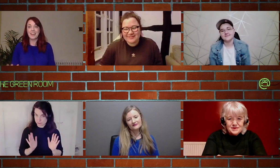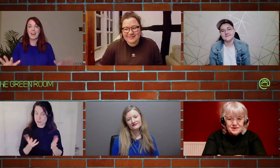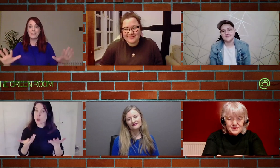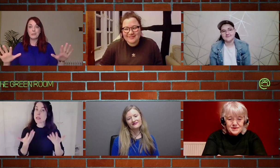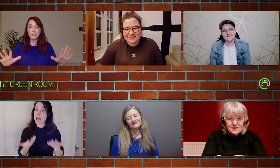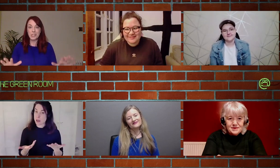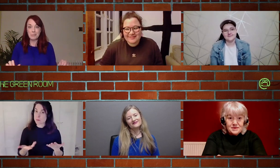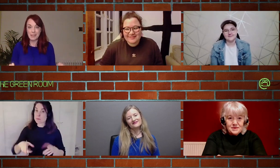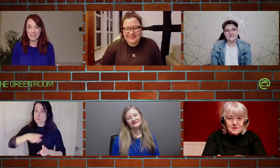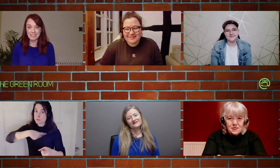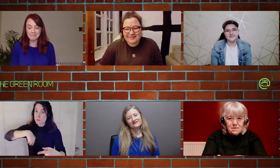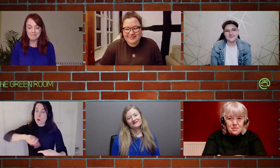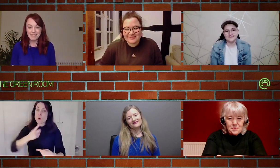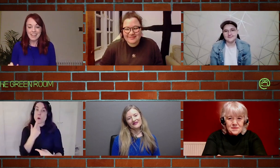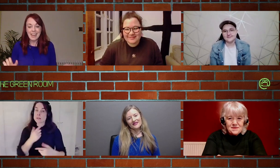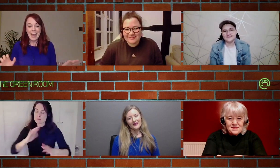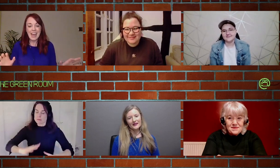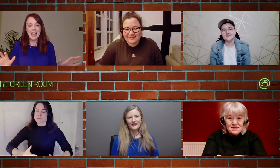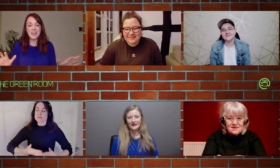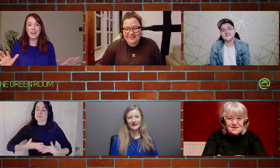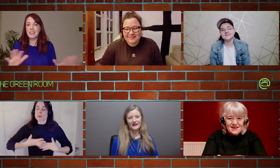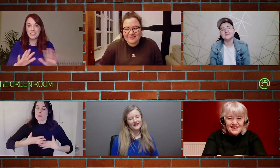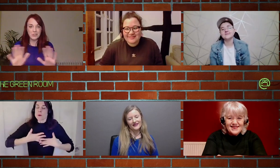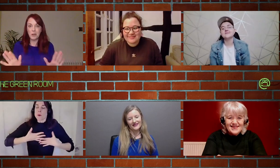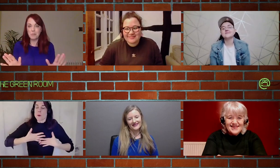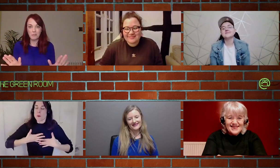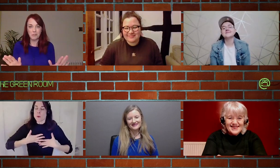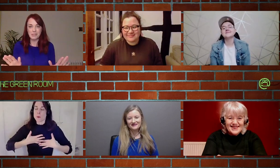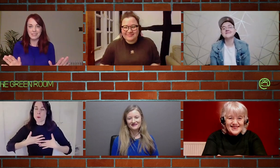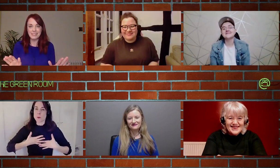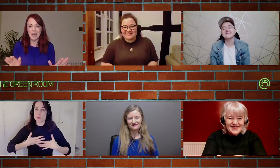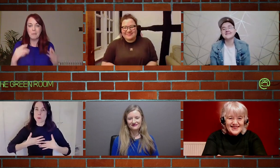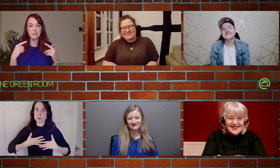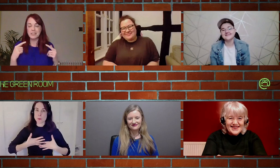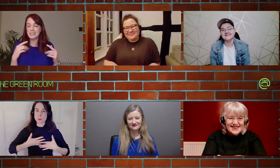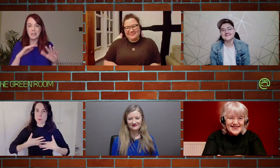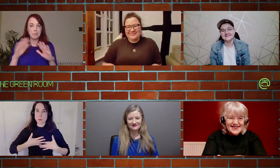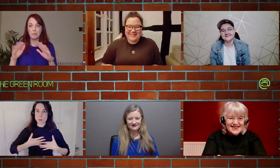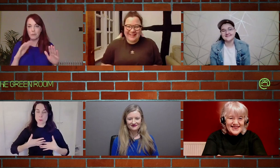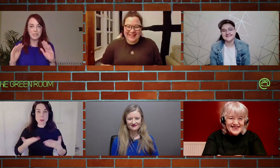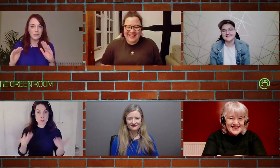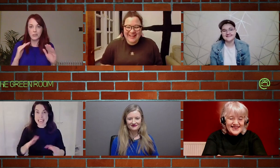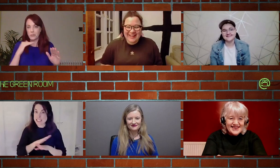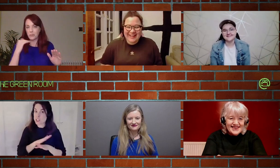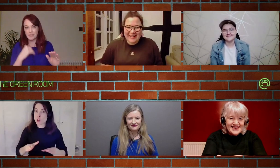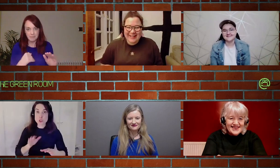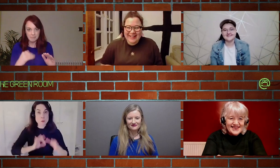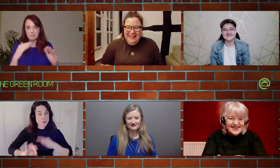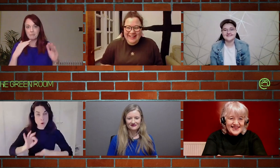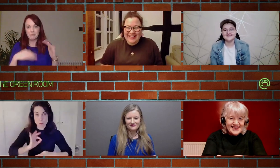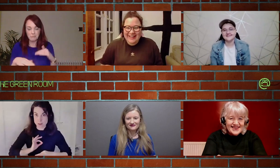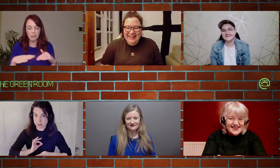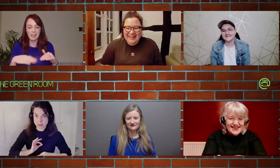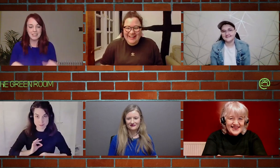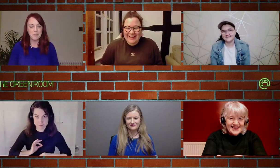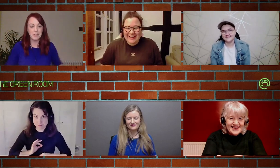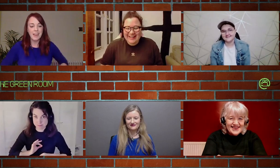Have a little chill pill. This is not a performace. I'm going to take my performance voice off. Relax it a bit.